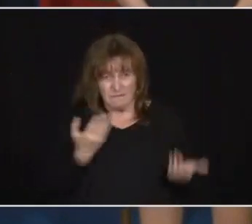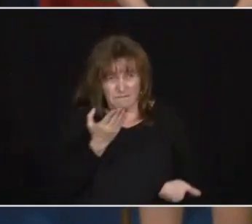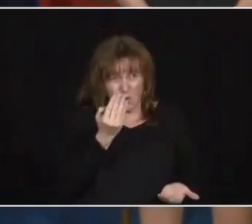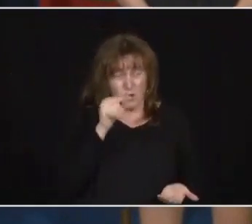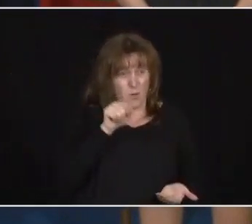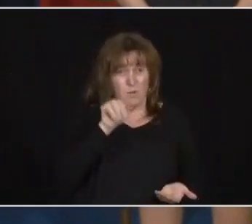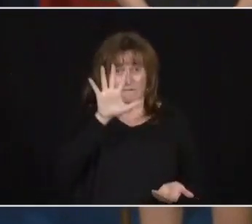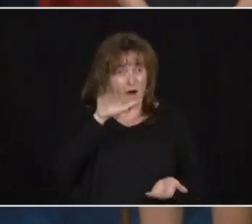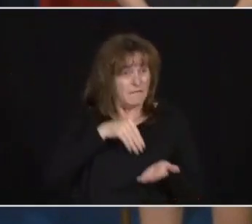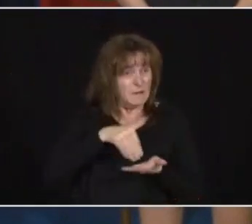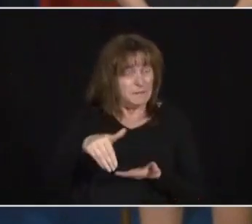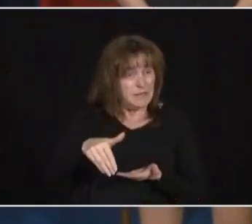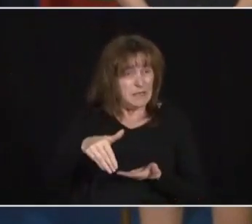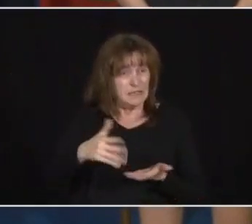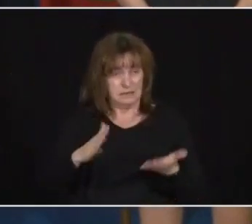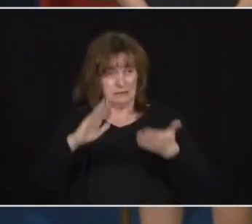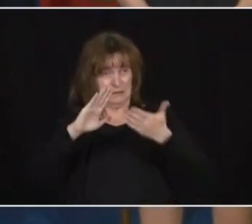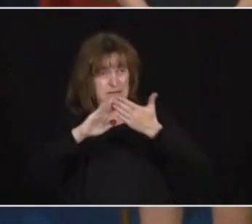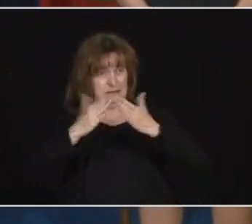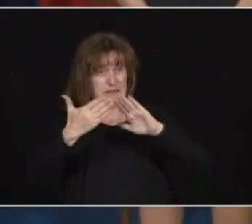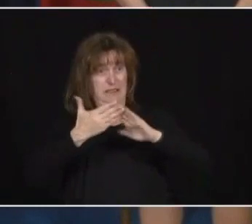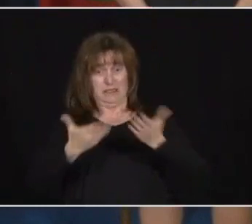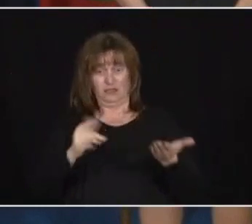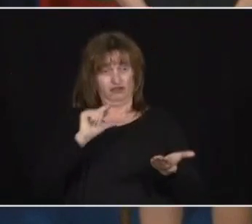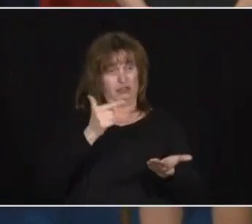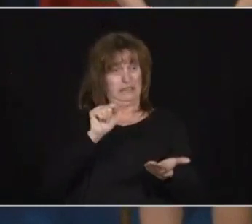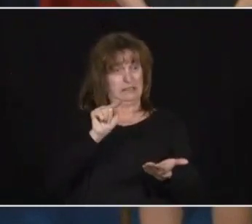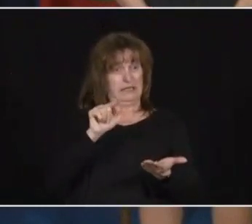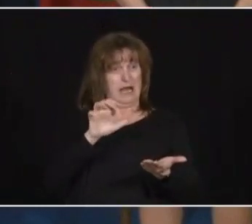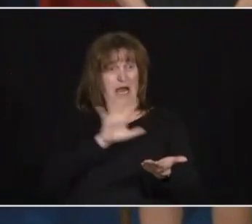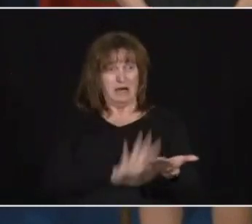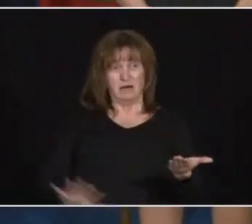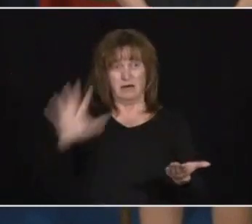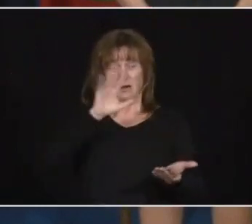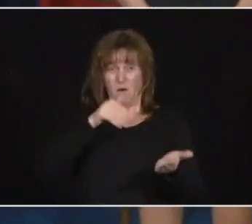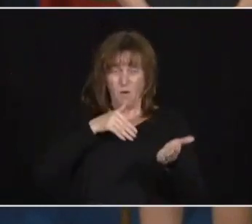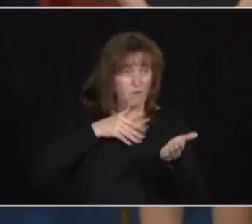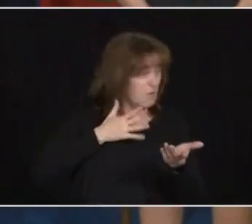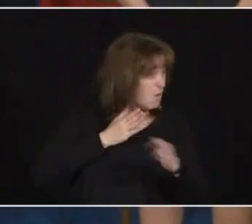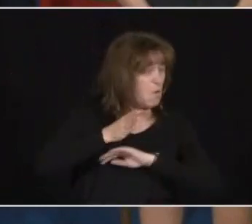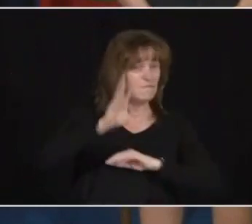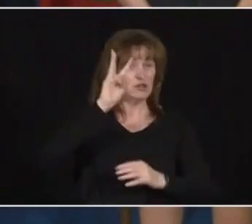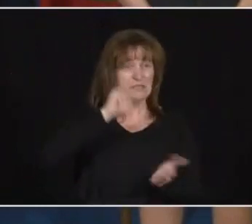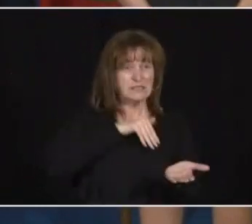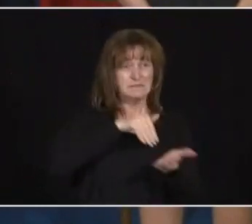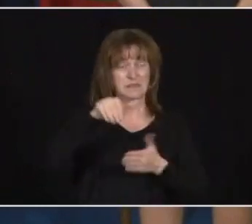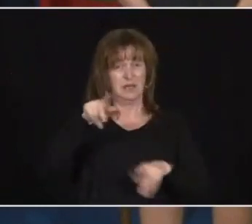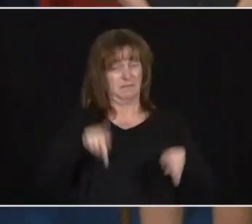we have 14.5 million people. We have an urban centre with the GTA over 6 million people.